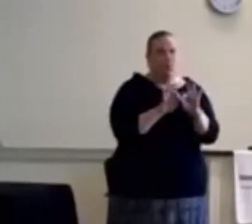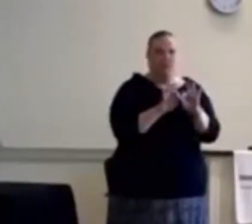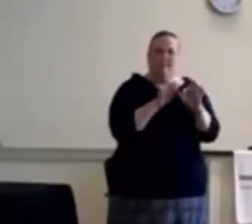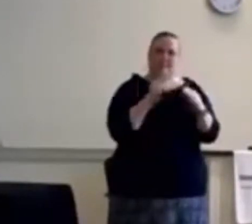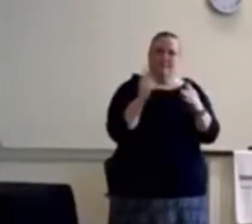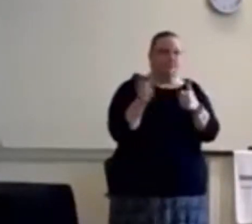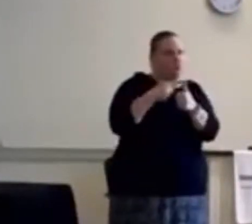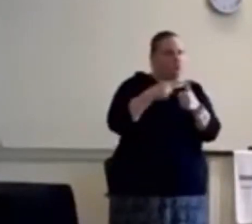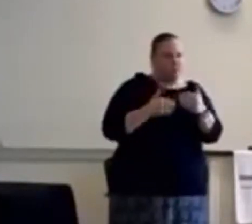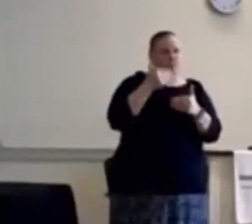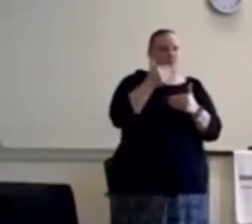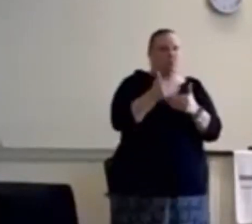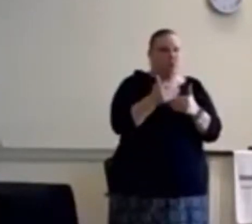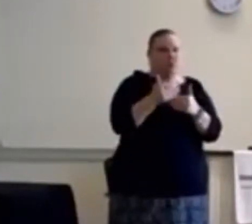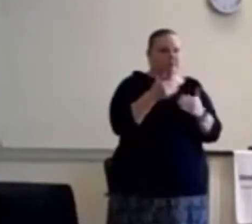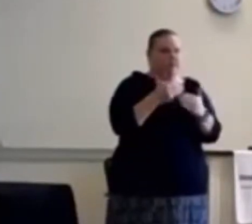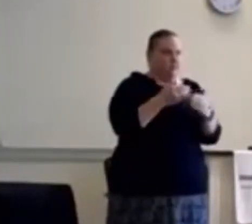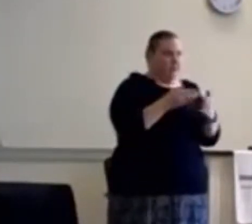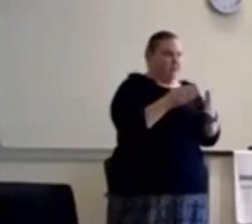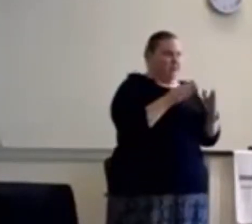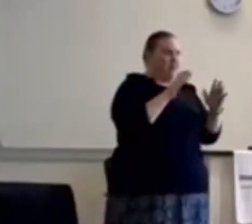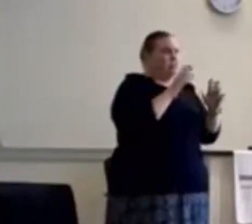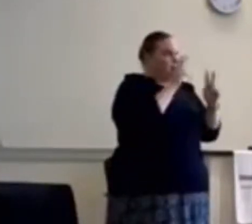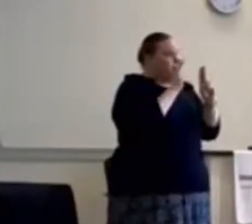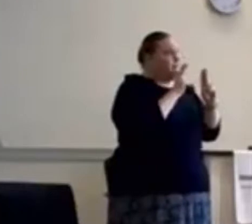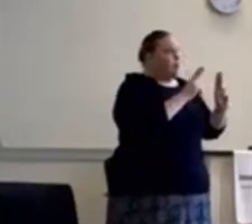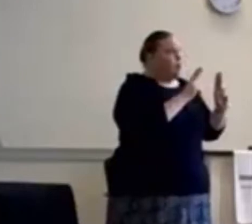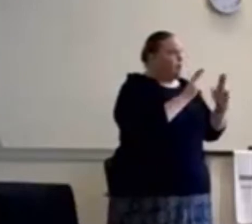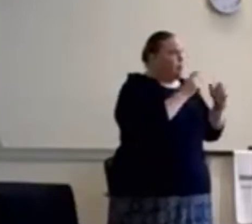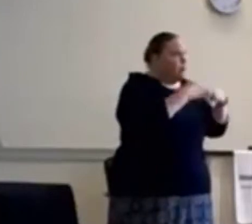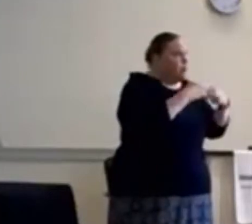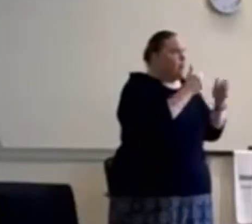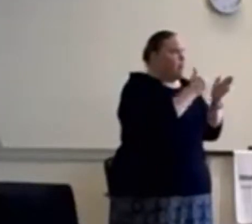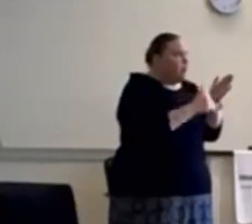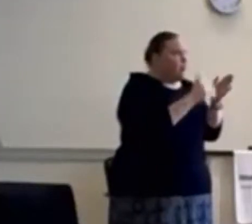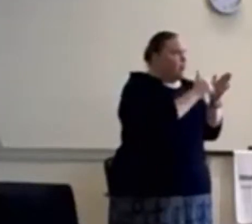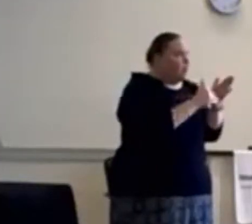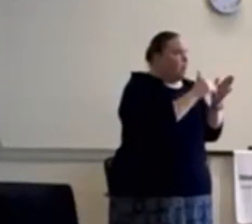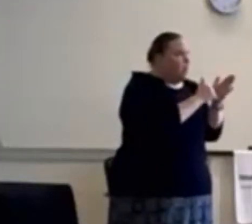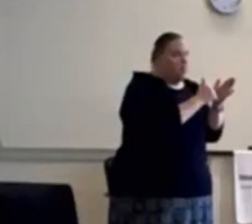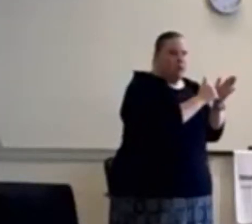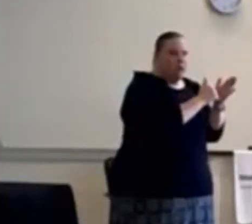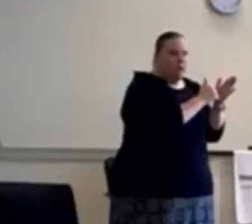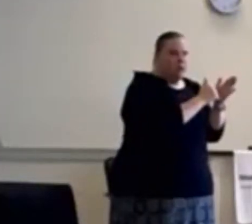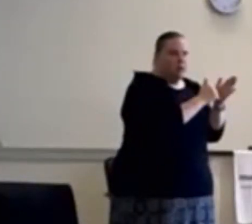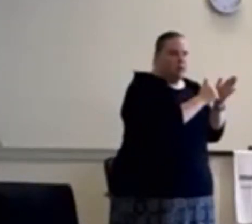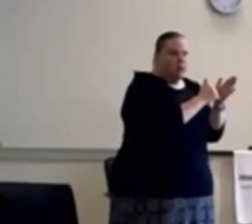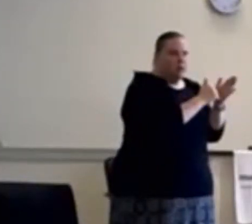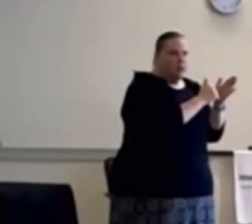moving from admiring the problems over and over and over again to making real